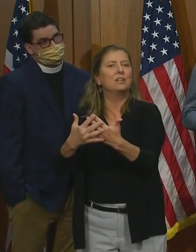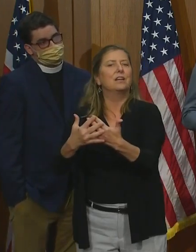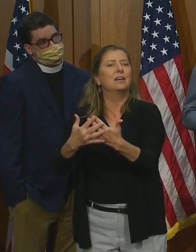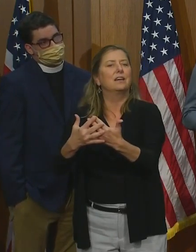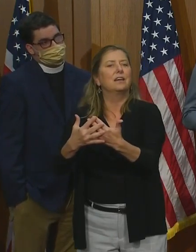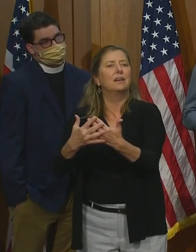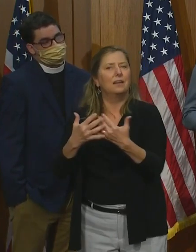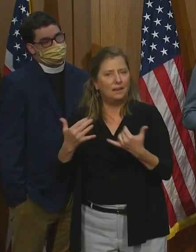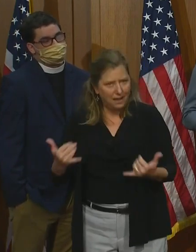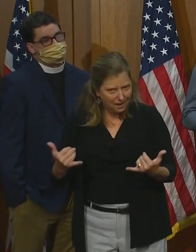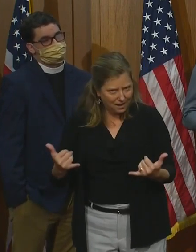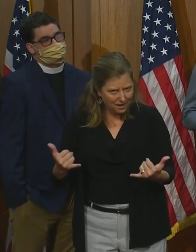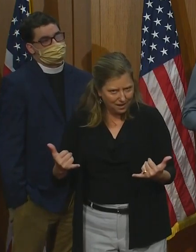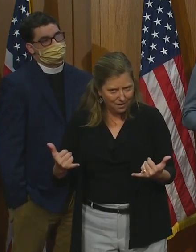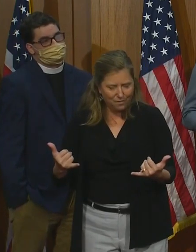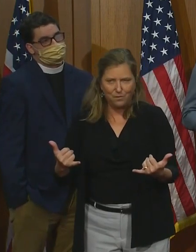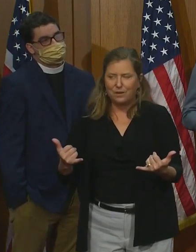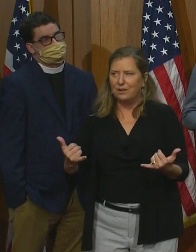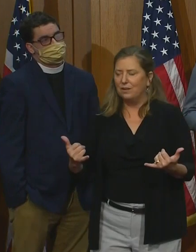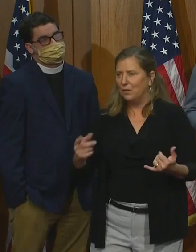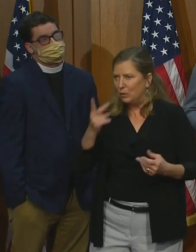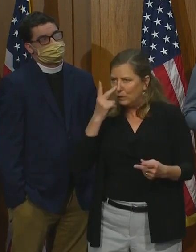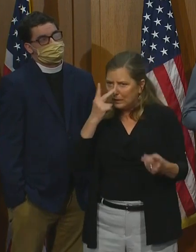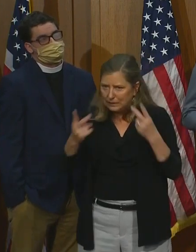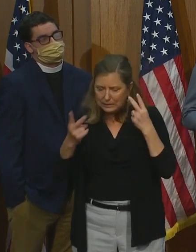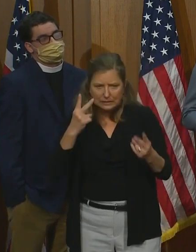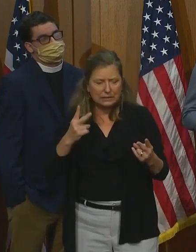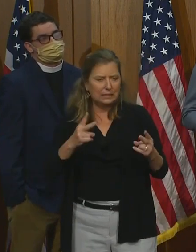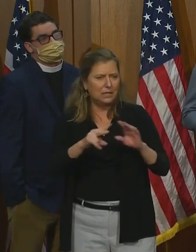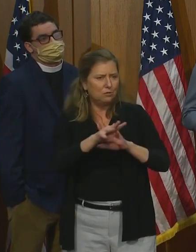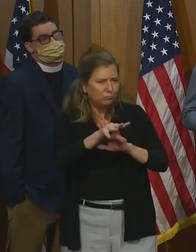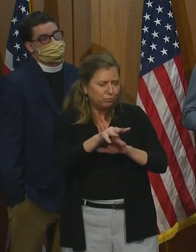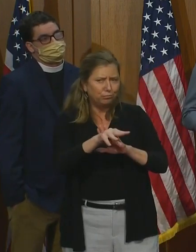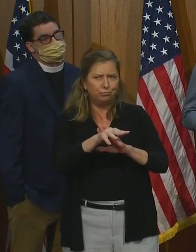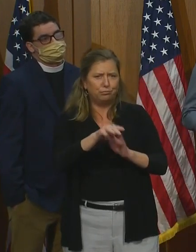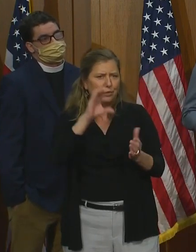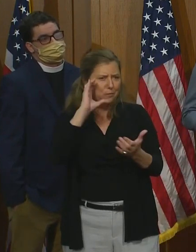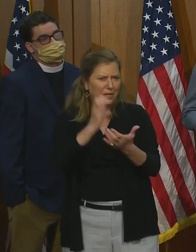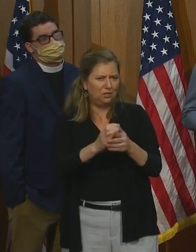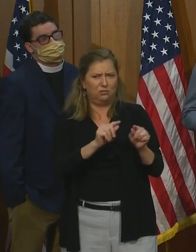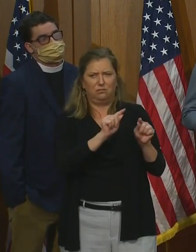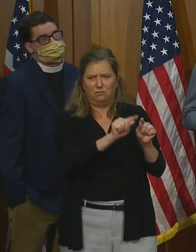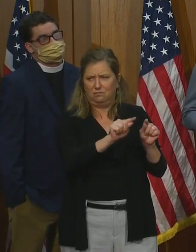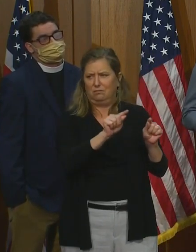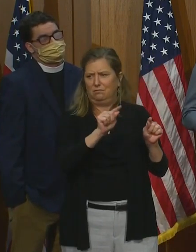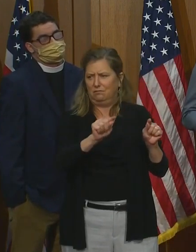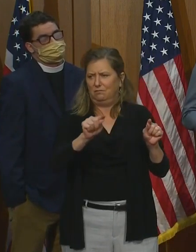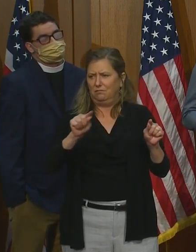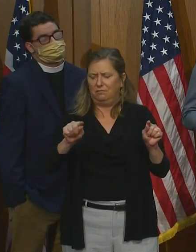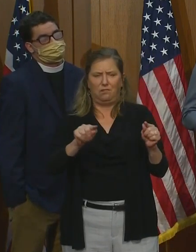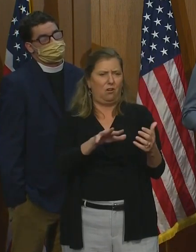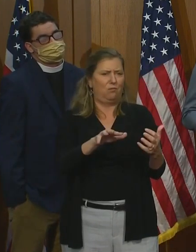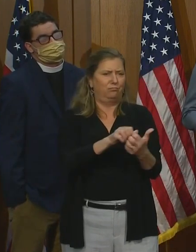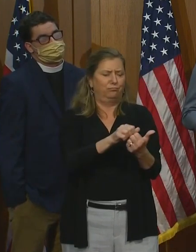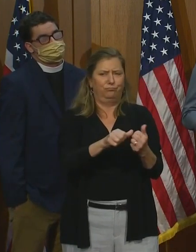AND THEN MASKS AND COST. AND